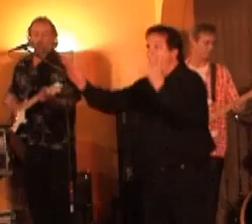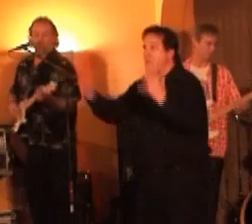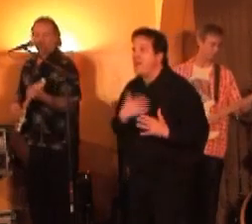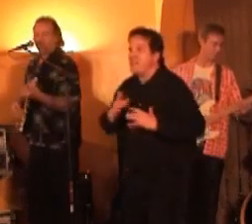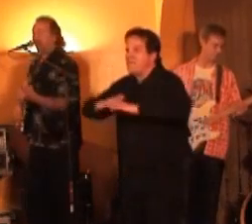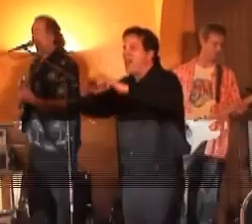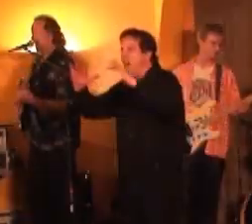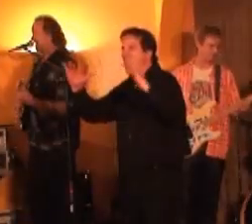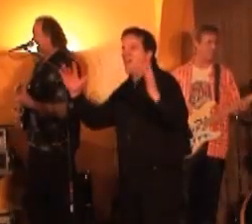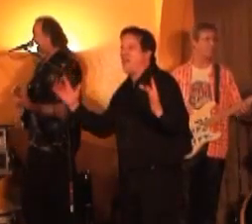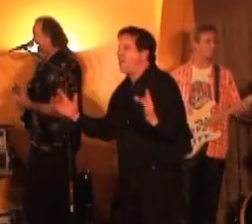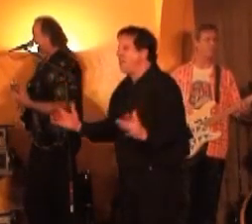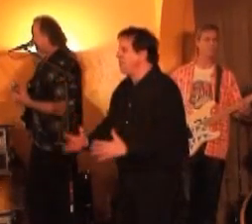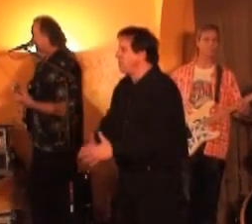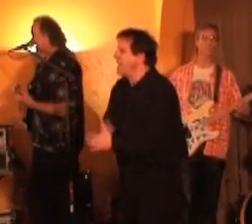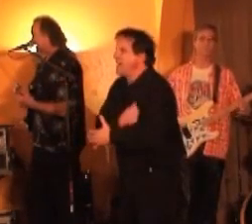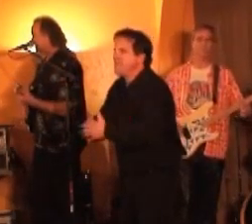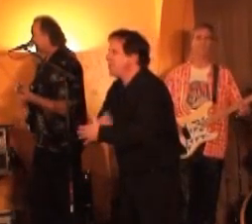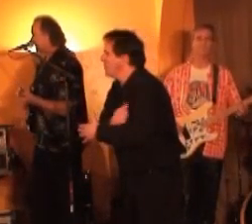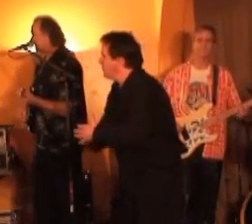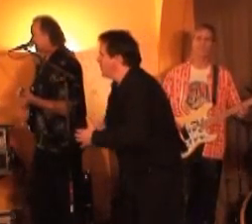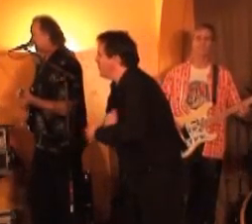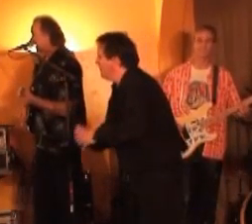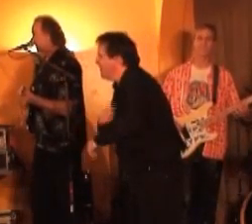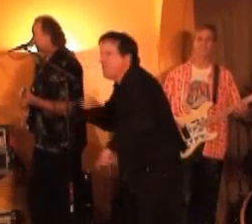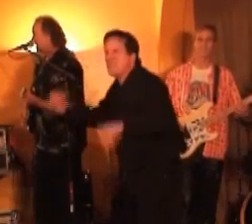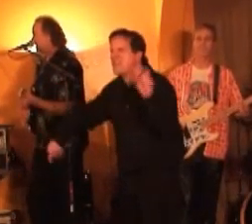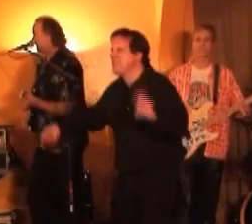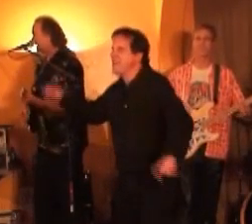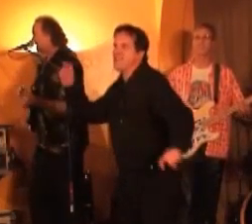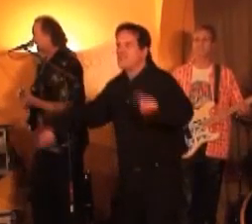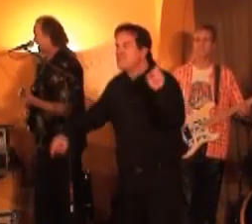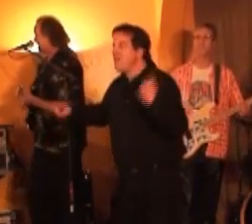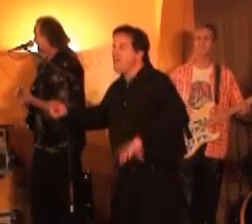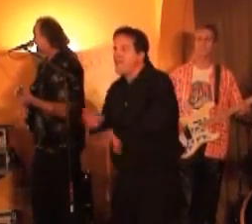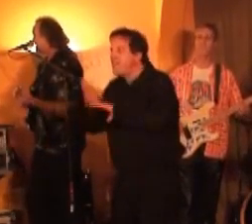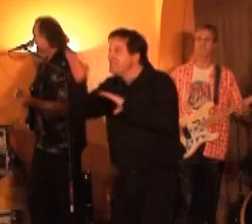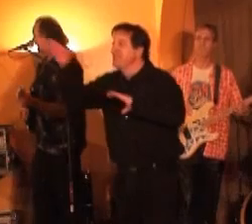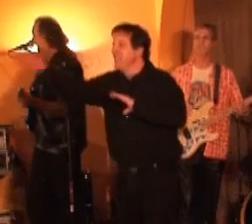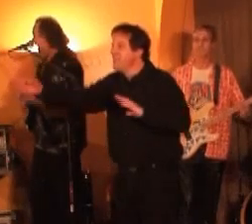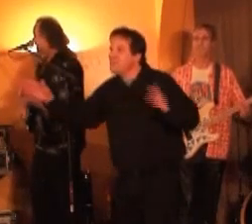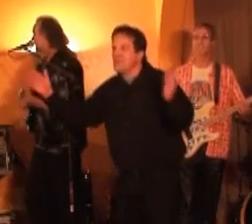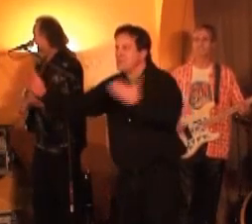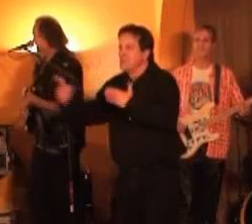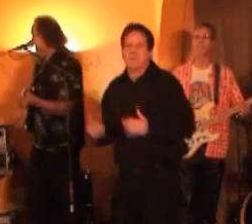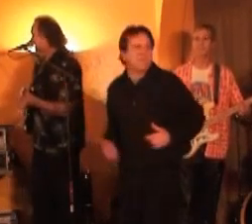Well, my heart went "boom," When I crossed that room,